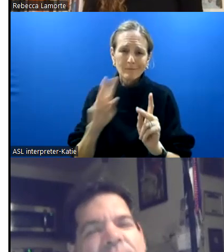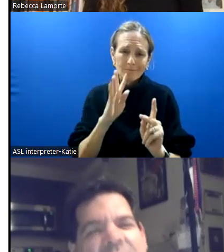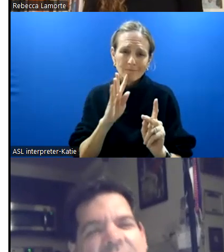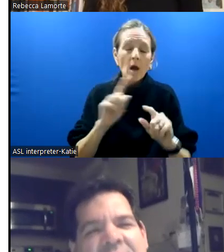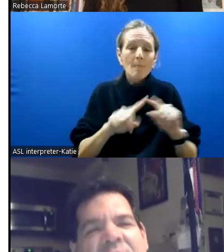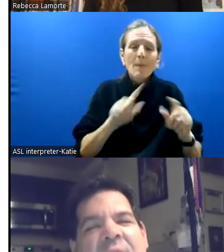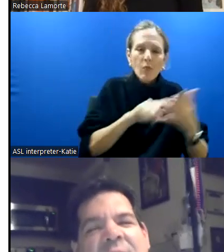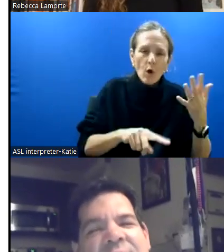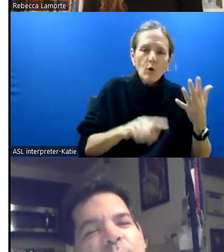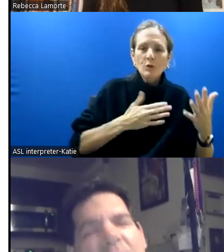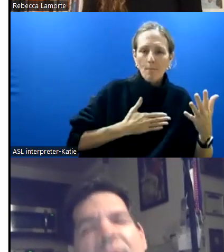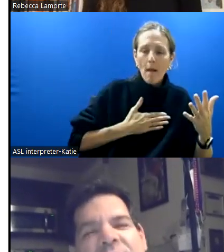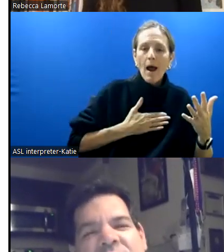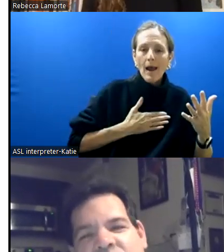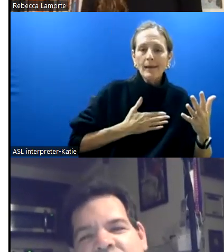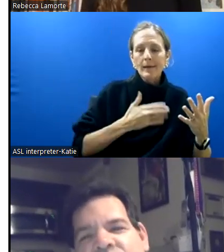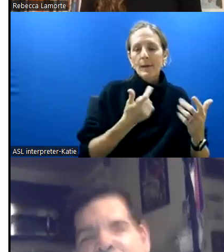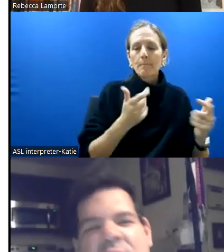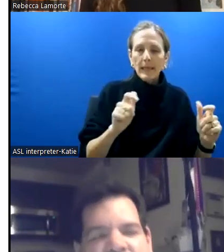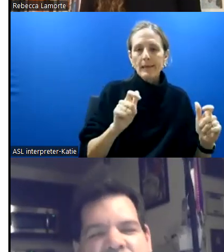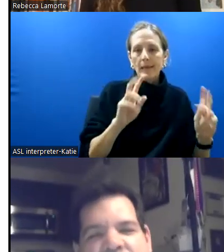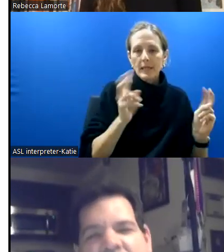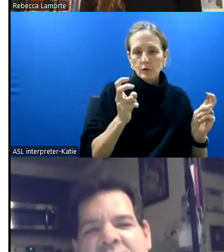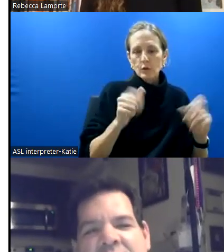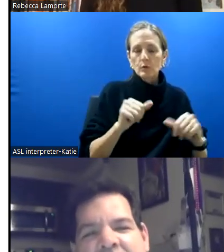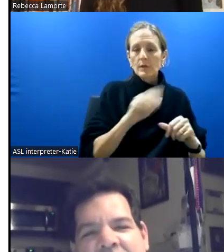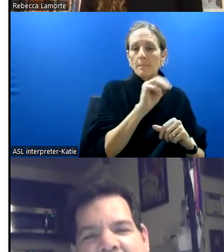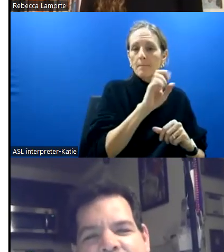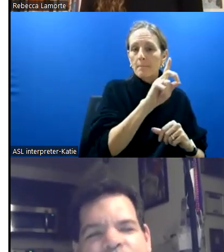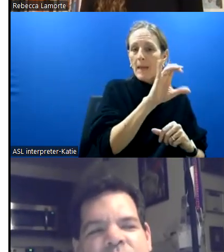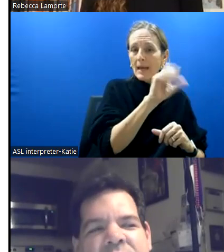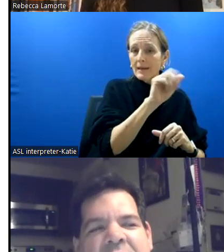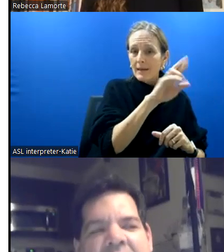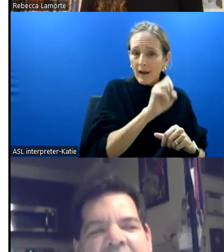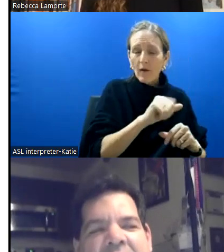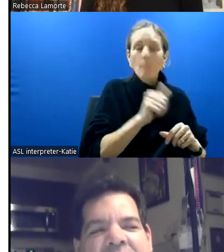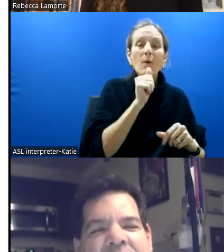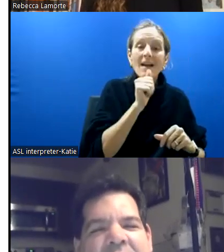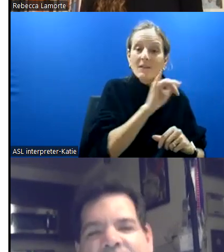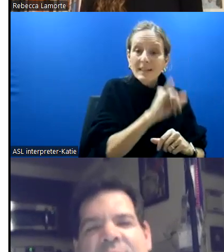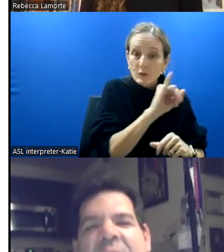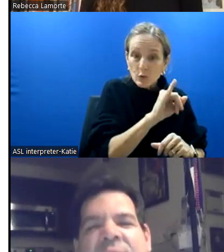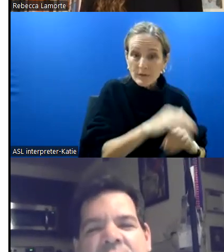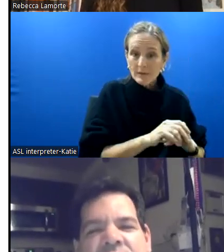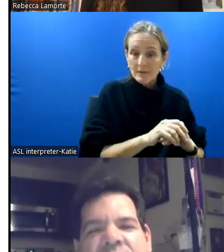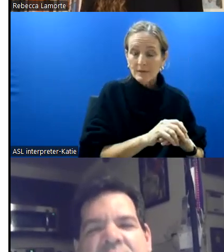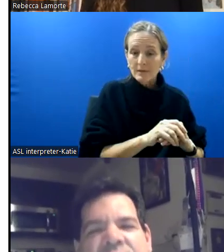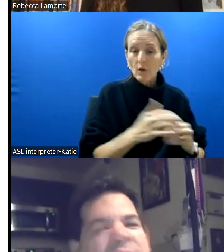And Medicare and even private insurance to have it extensive